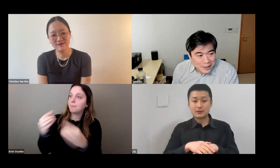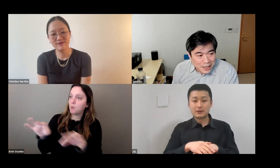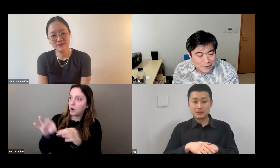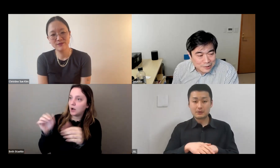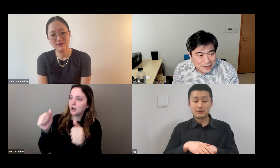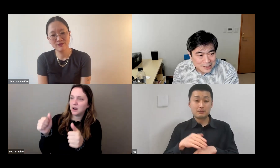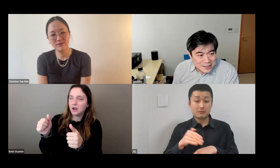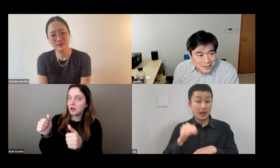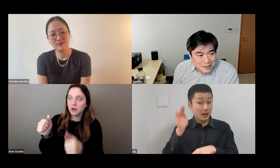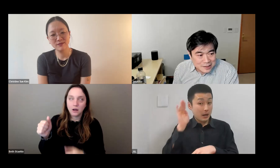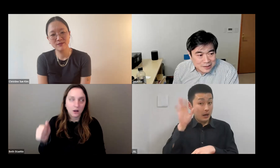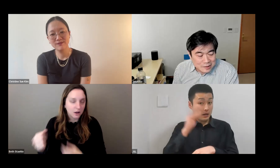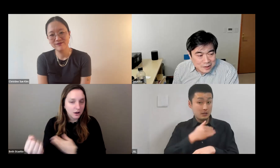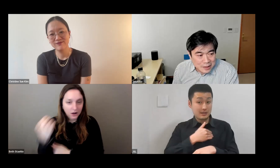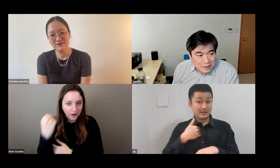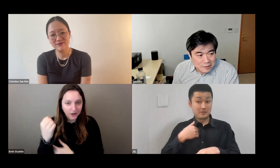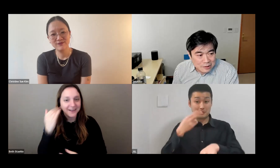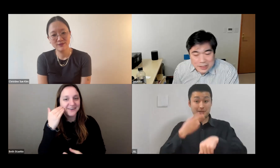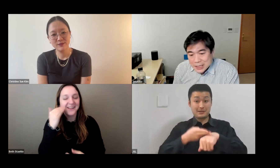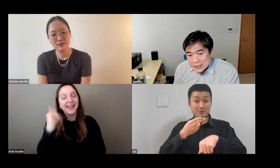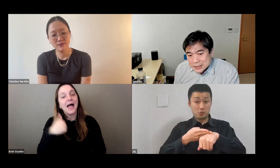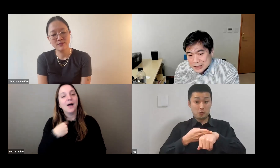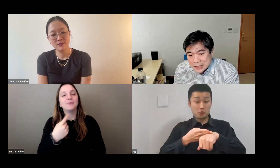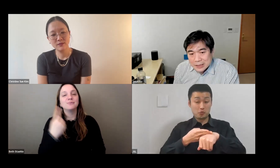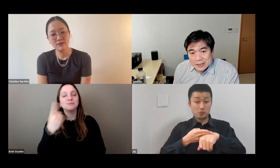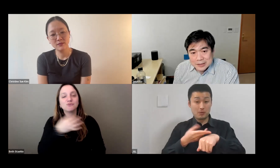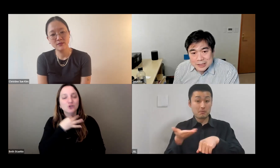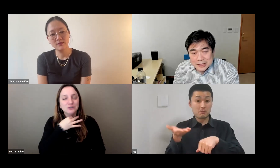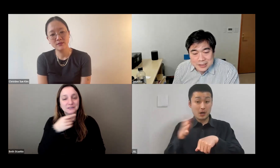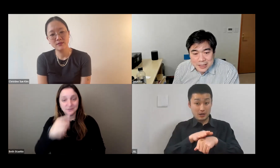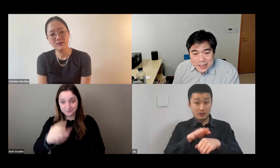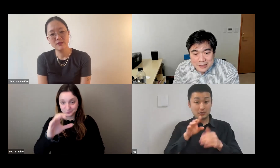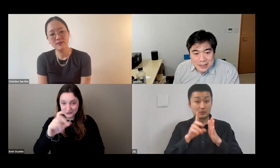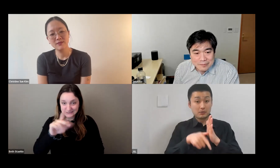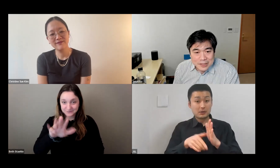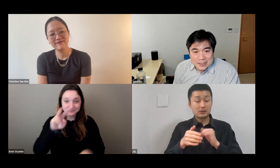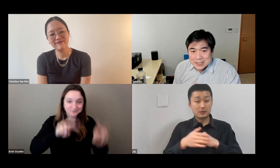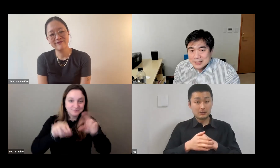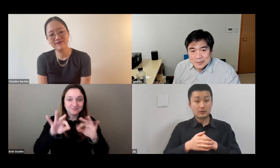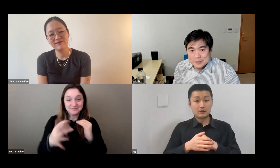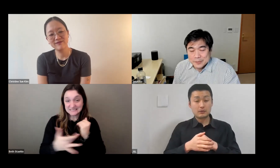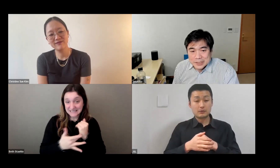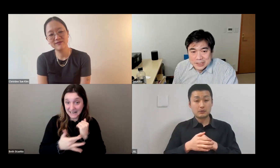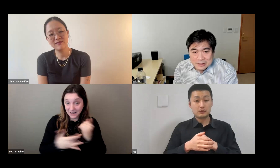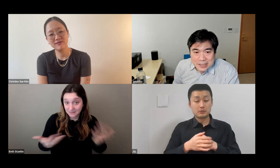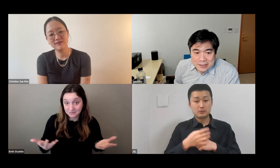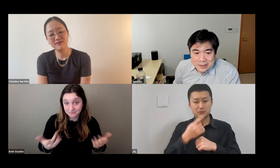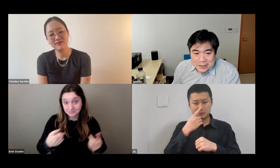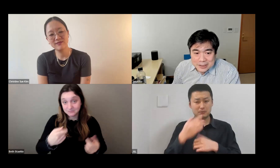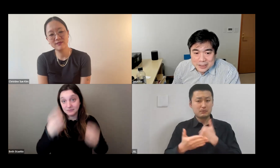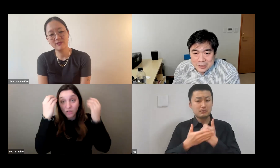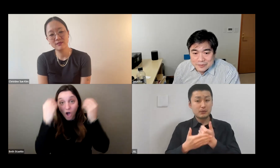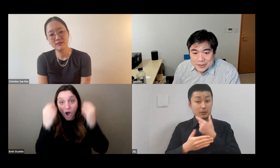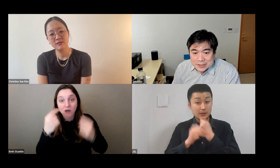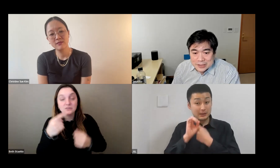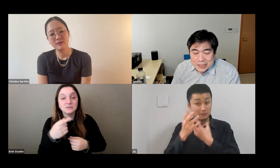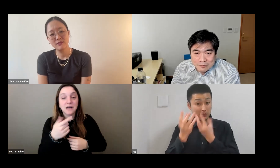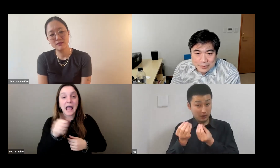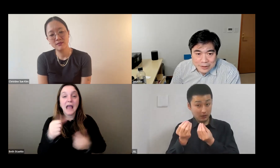how Christine has, looking at technology these days and if there's any particular technology that she feels is helpful